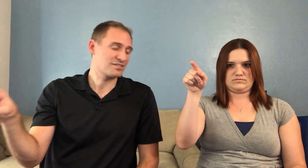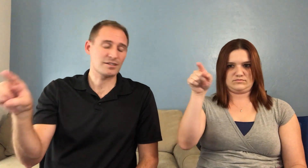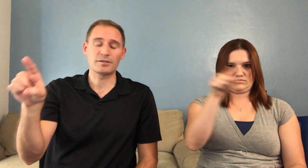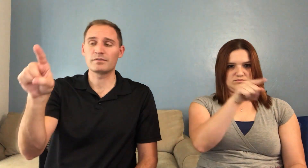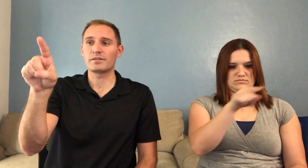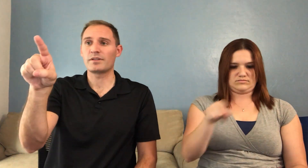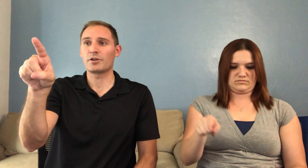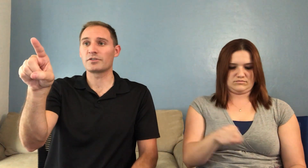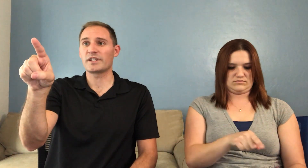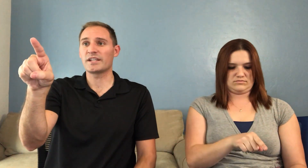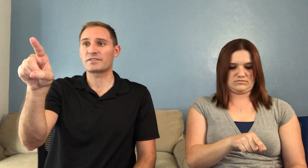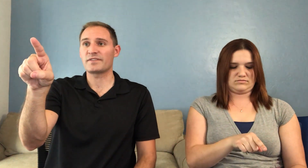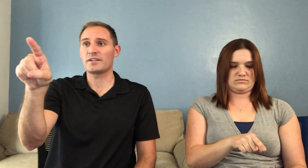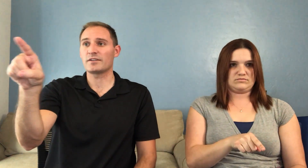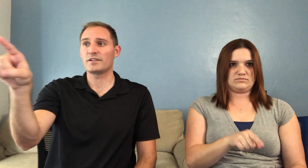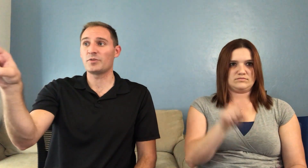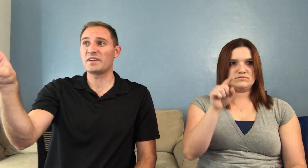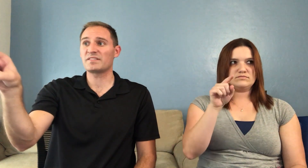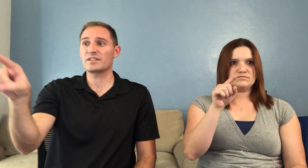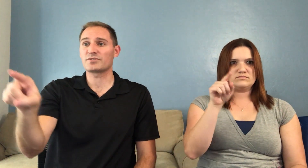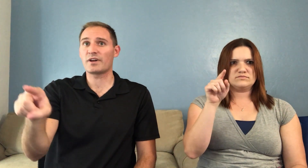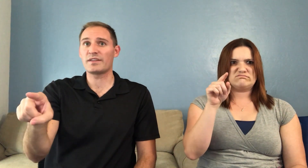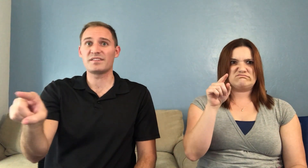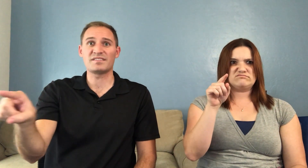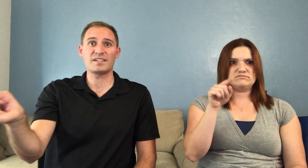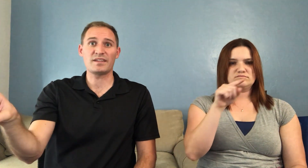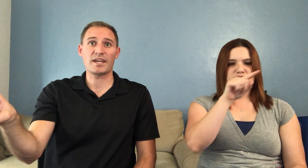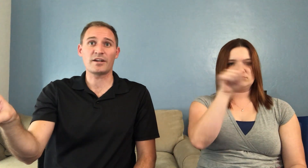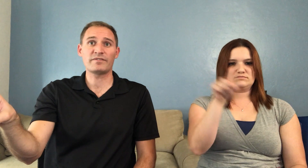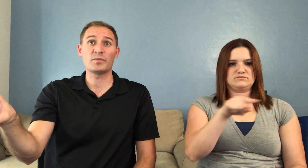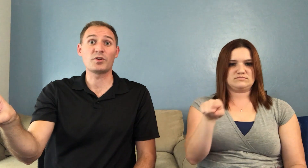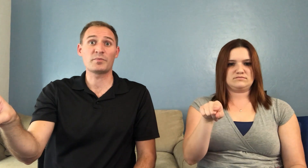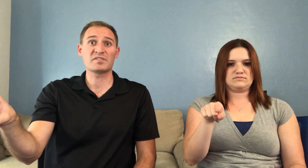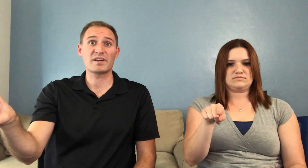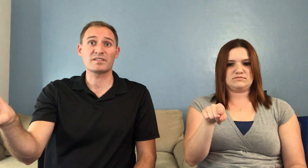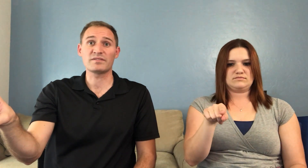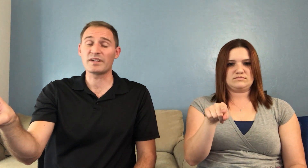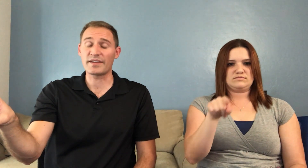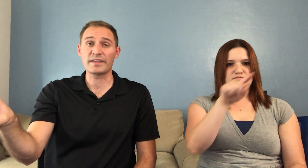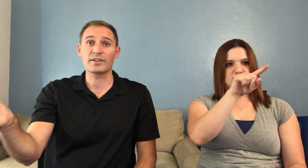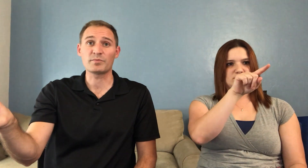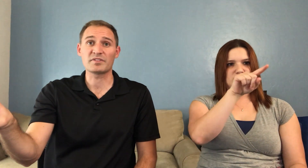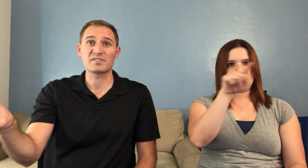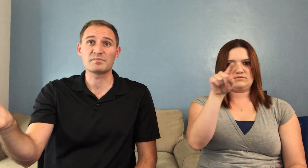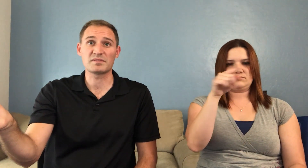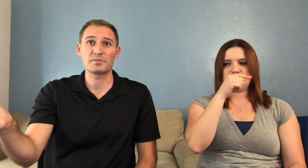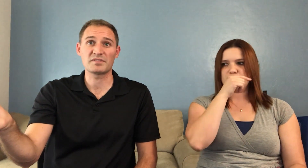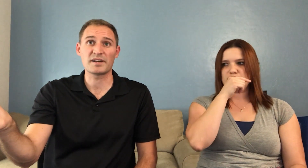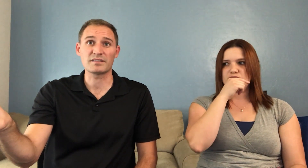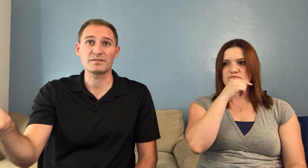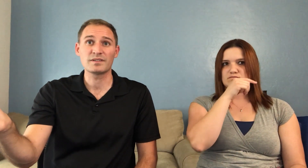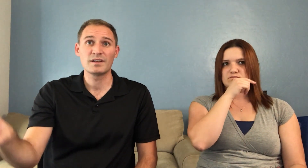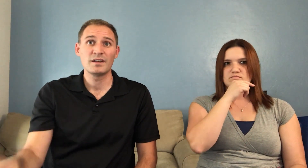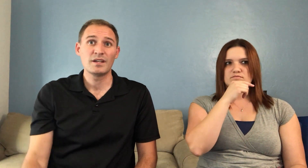And so, you're looking at your finger and you're basically drawing the z and the air from your perspective not the other person's perspective.